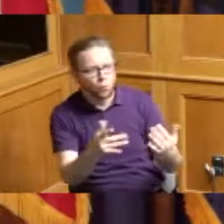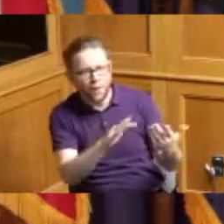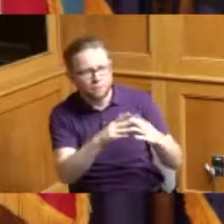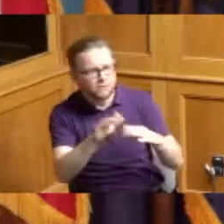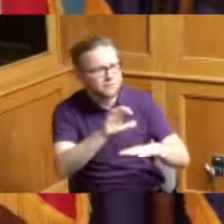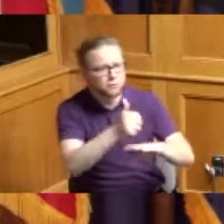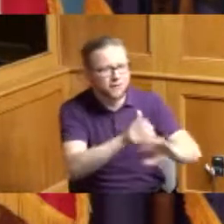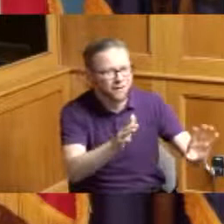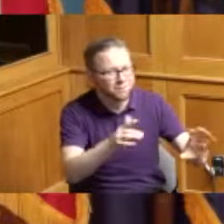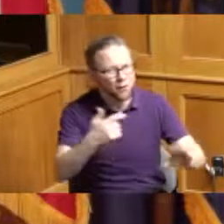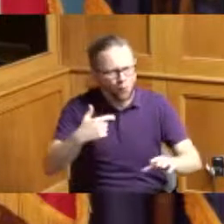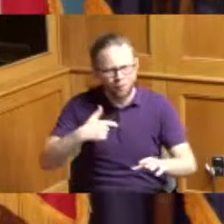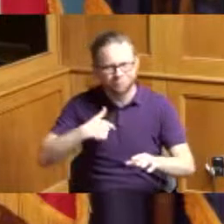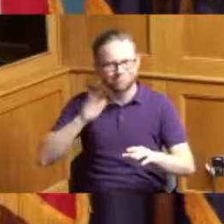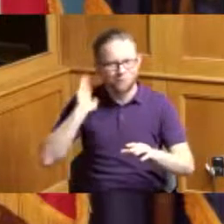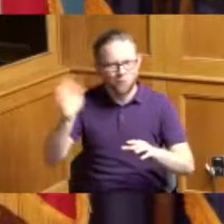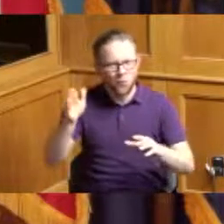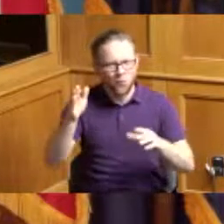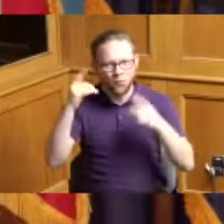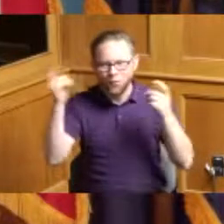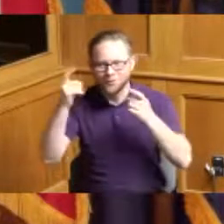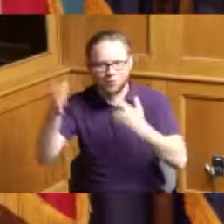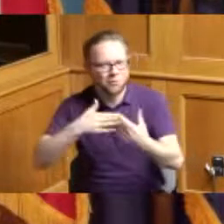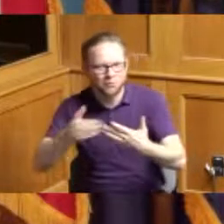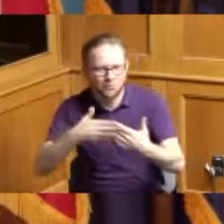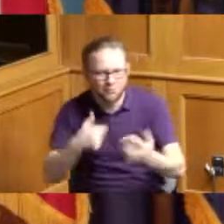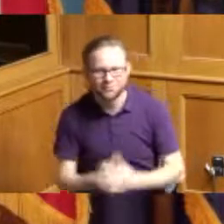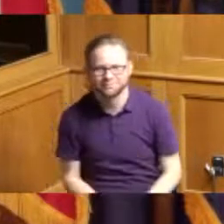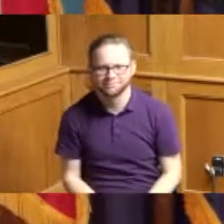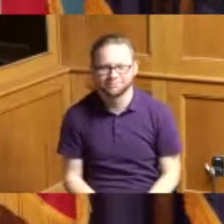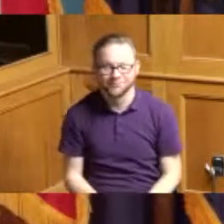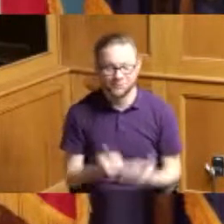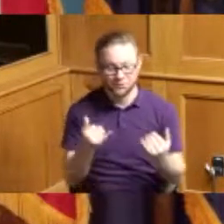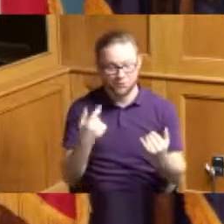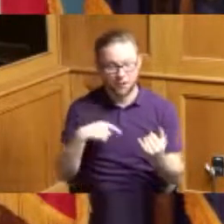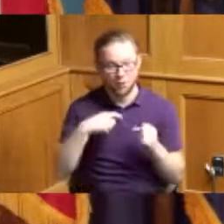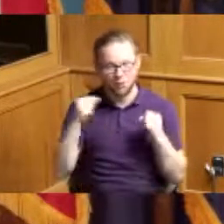to celebrate whether we're organized or not so I think this gives us a chance to be organized